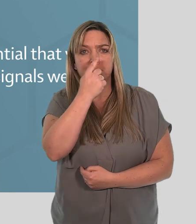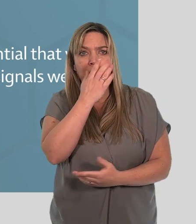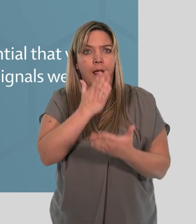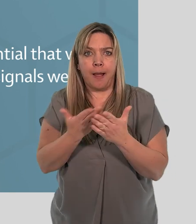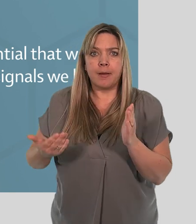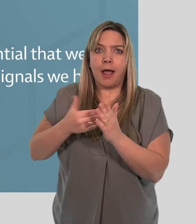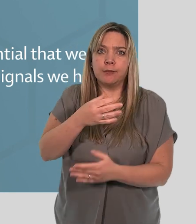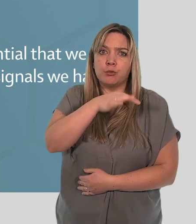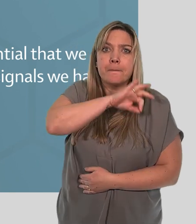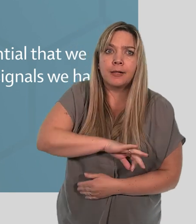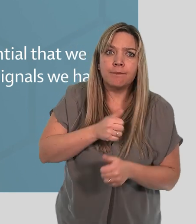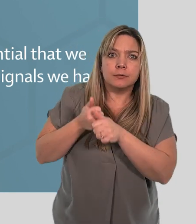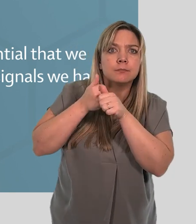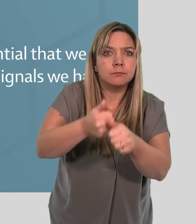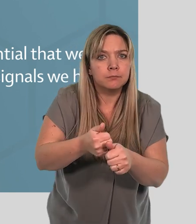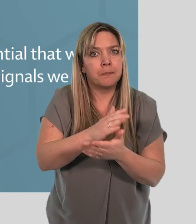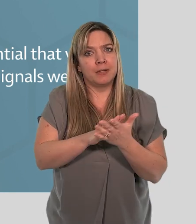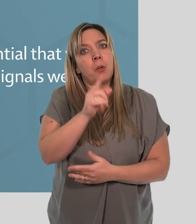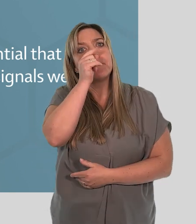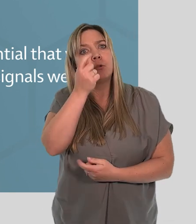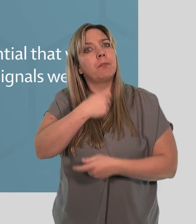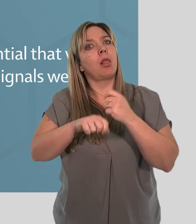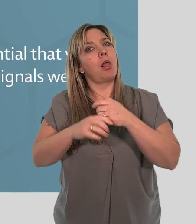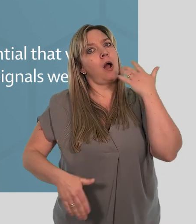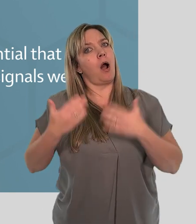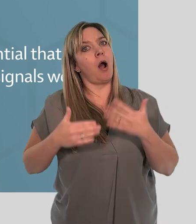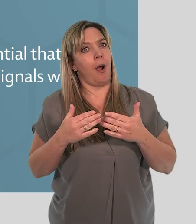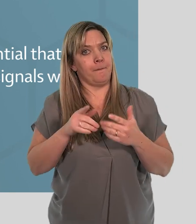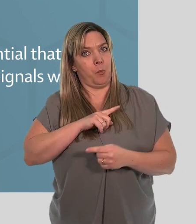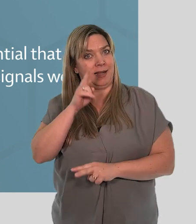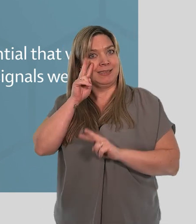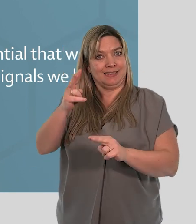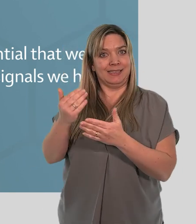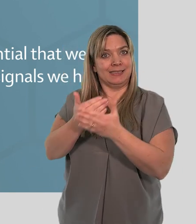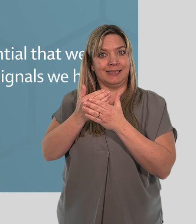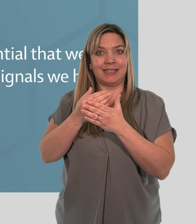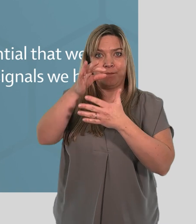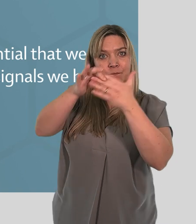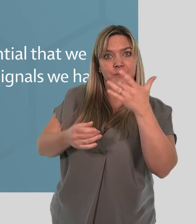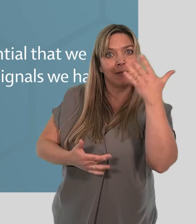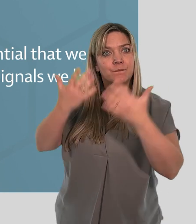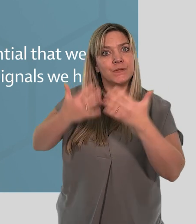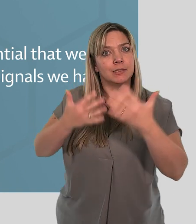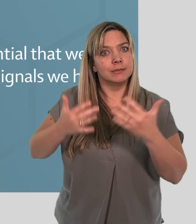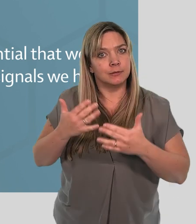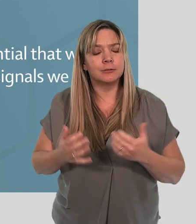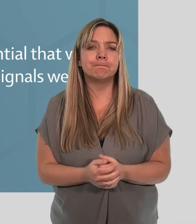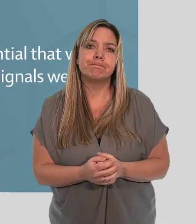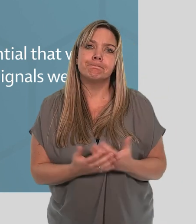signals we have observed in the current study. We are immensely grateful to our coinvestigator's